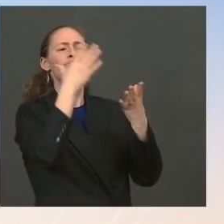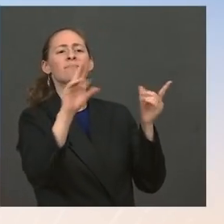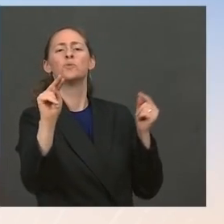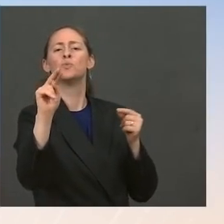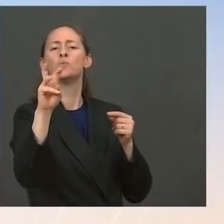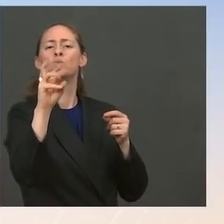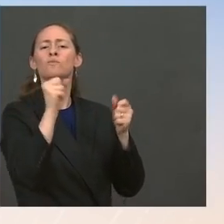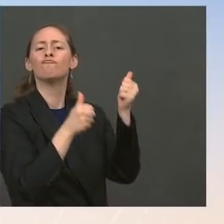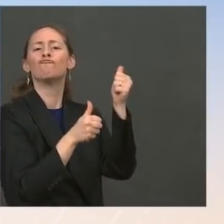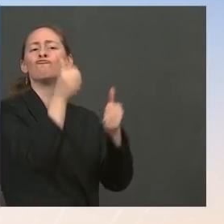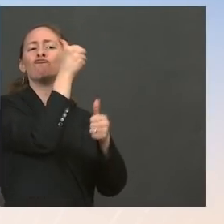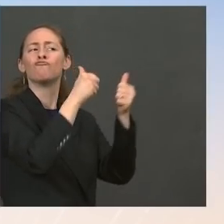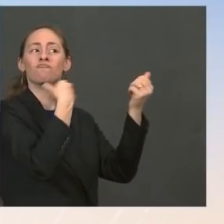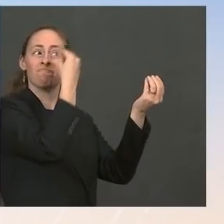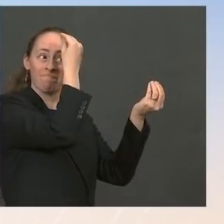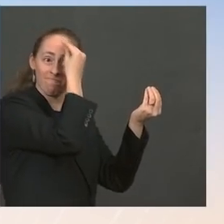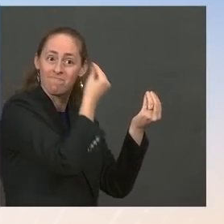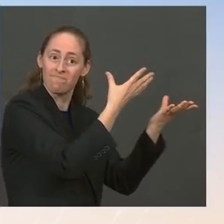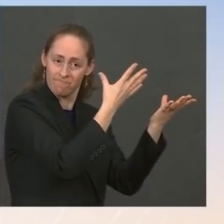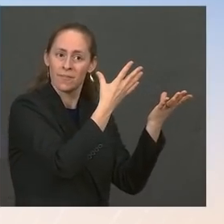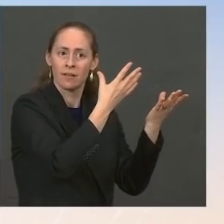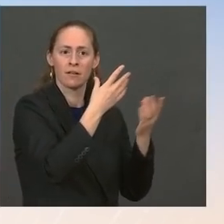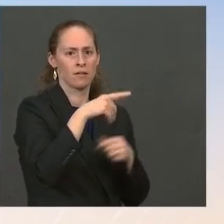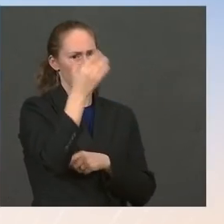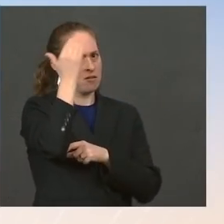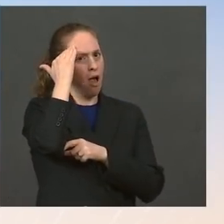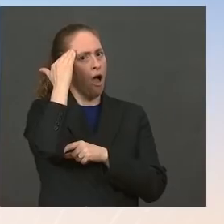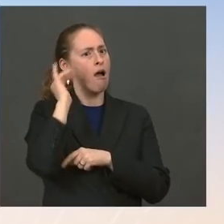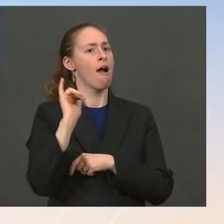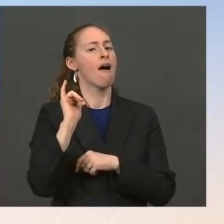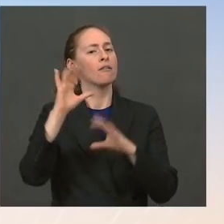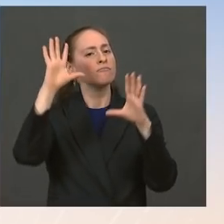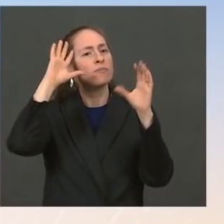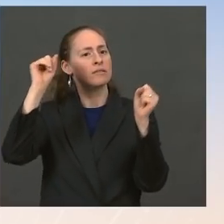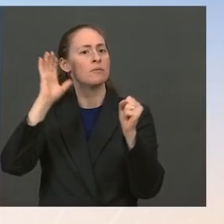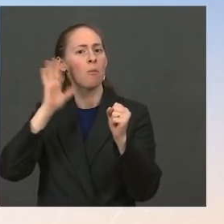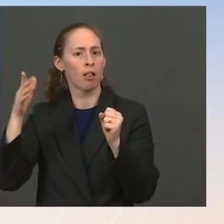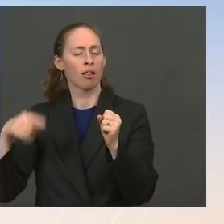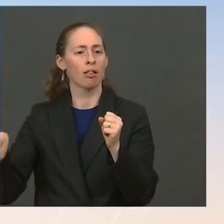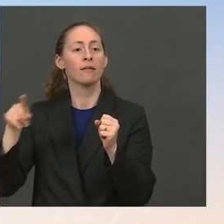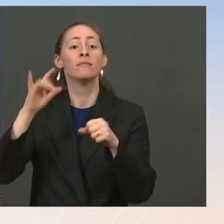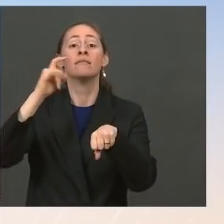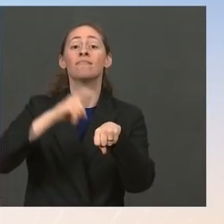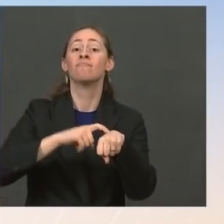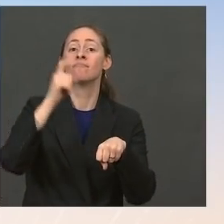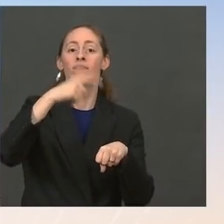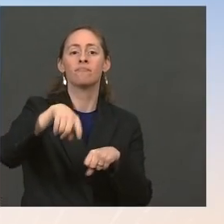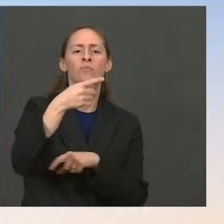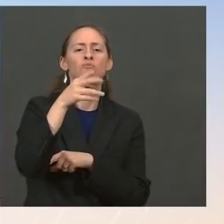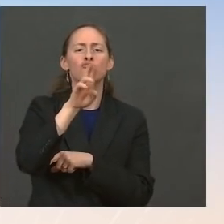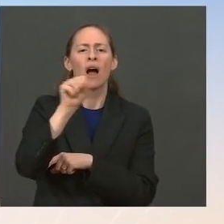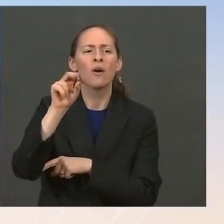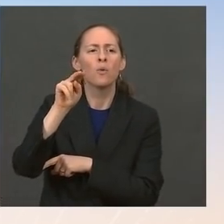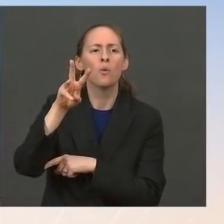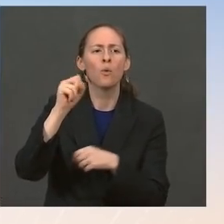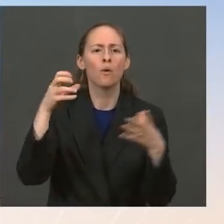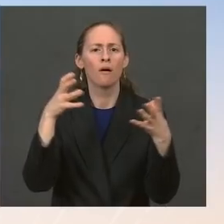and indicated that the President -- not only would the pool be gathering, but the President would be going to get a routine physical. I then sent out a tweet to many,